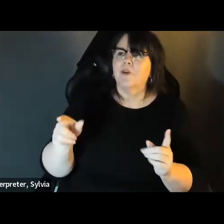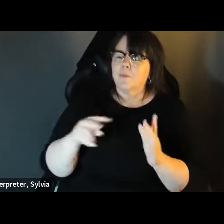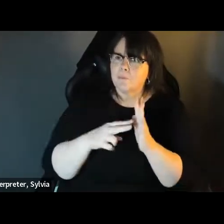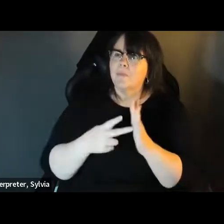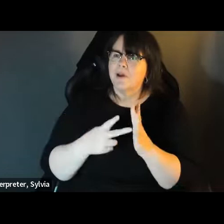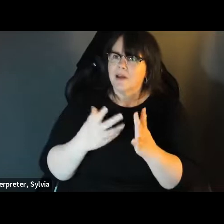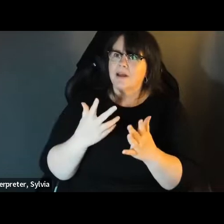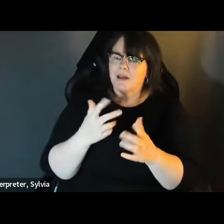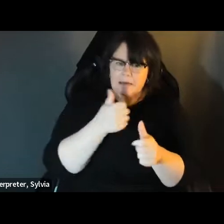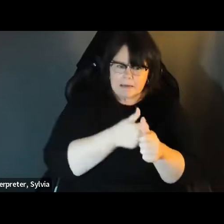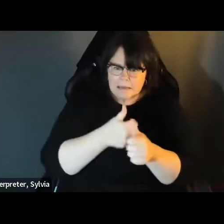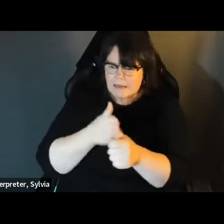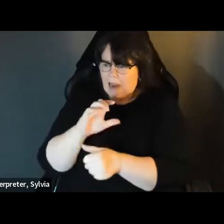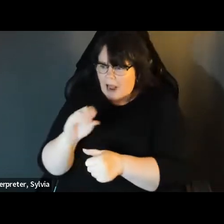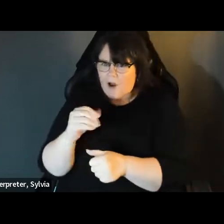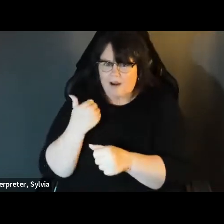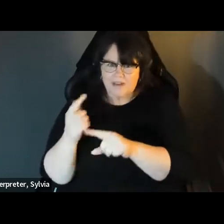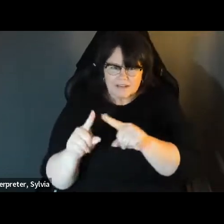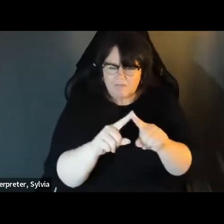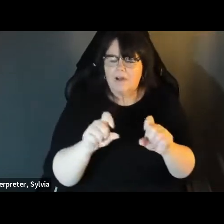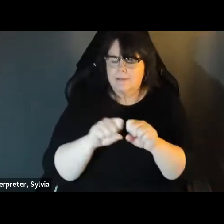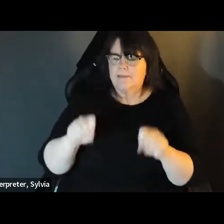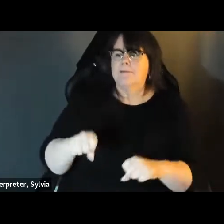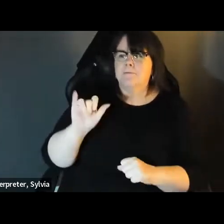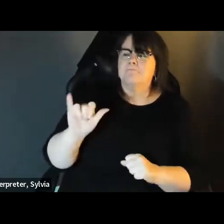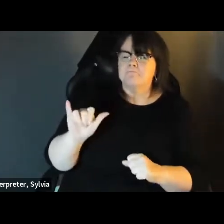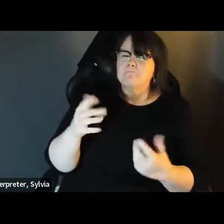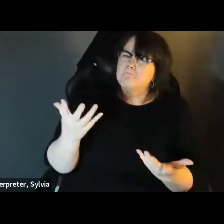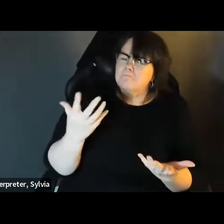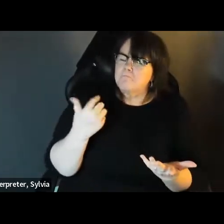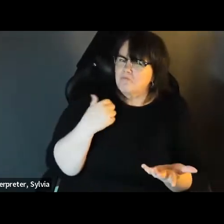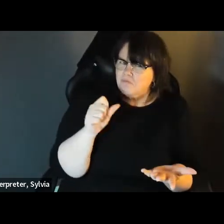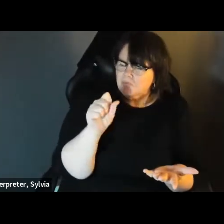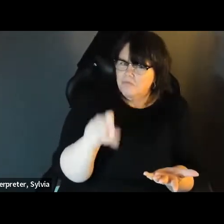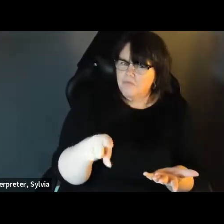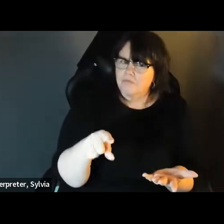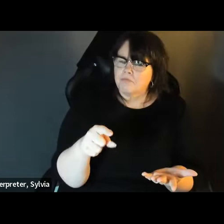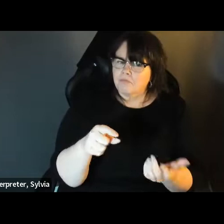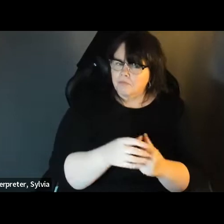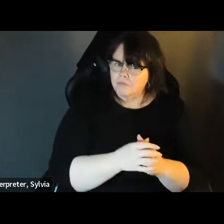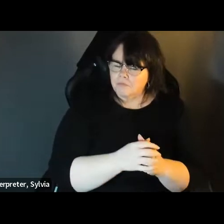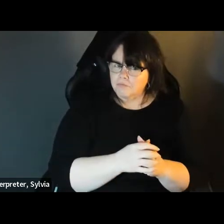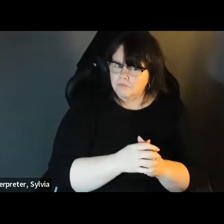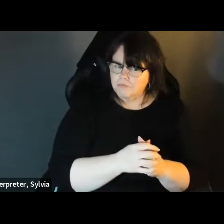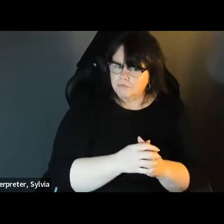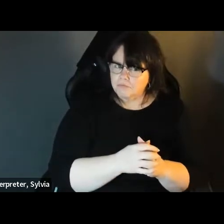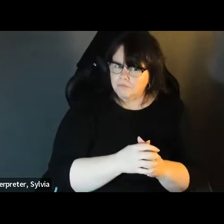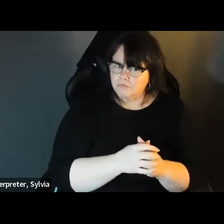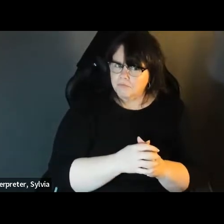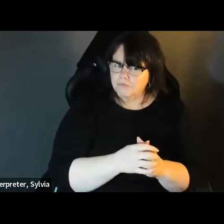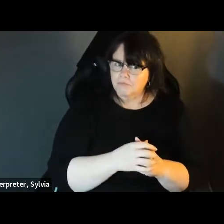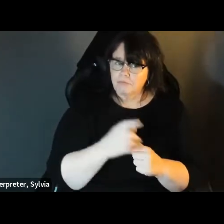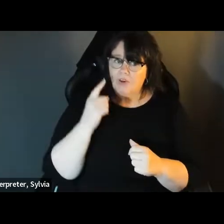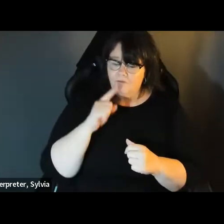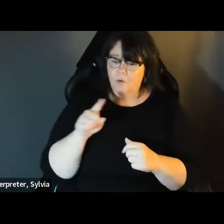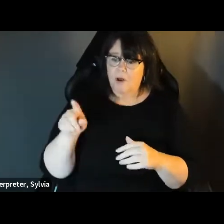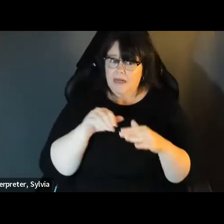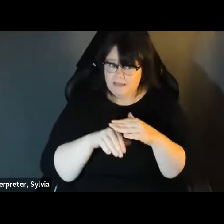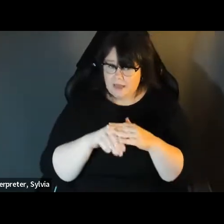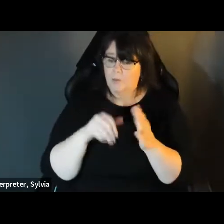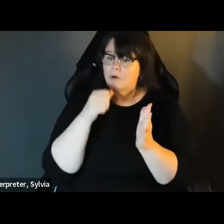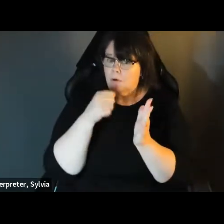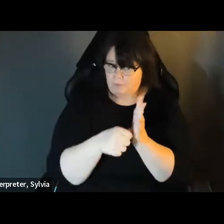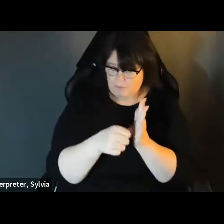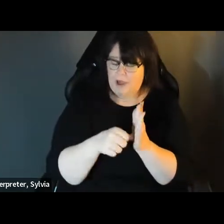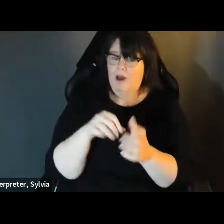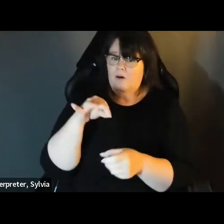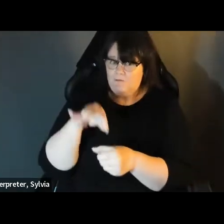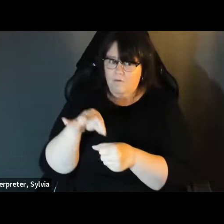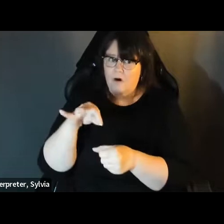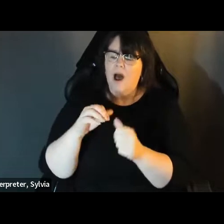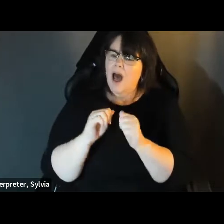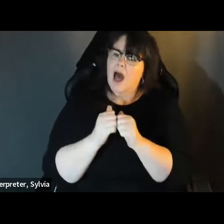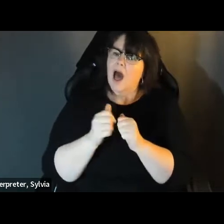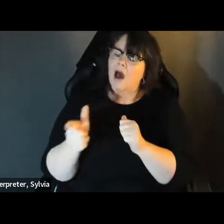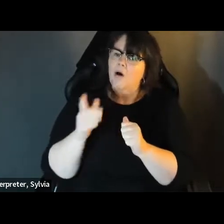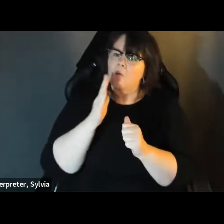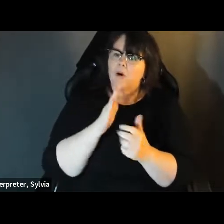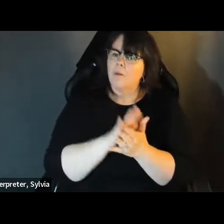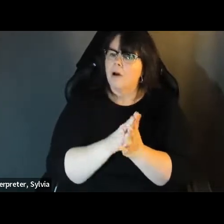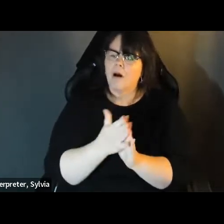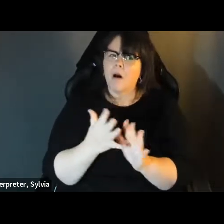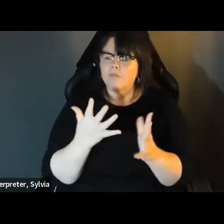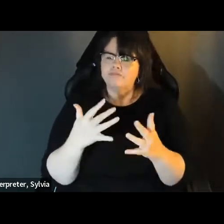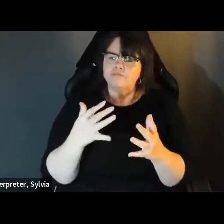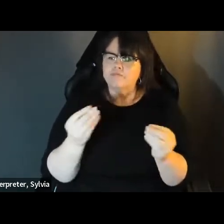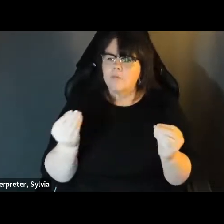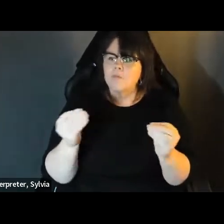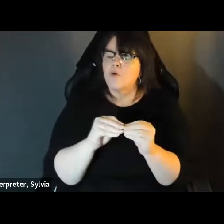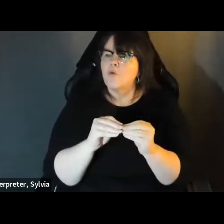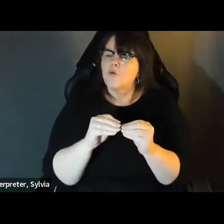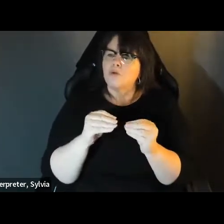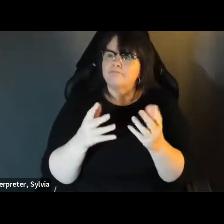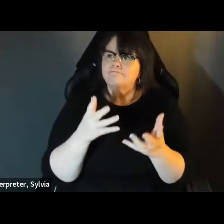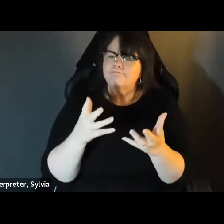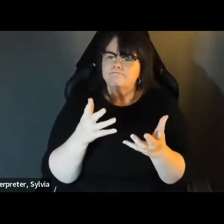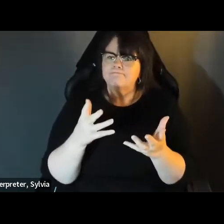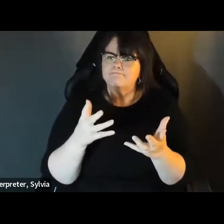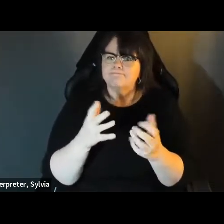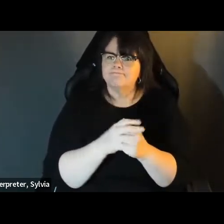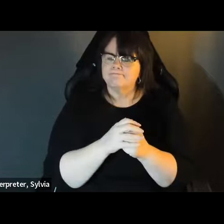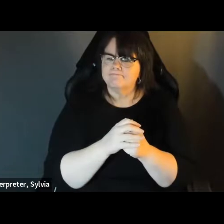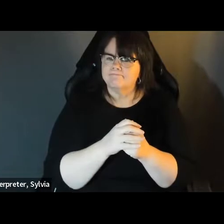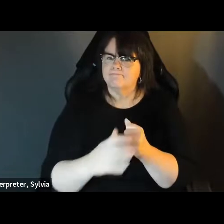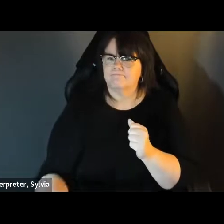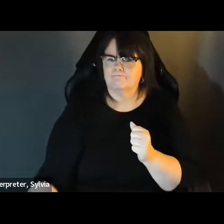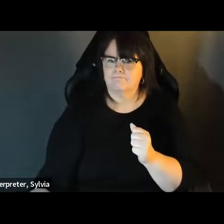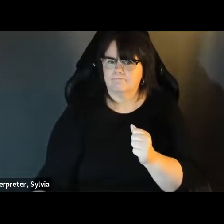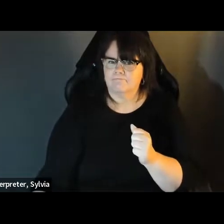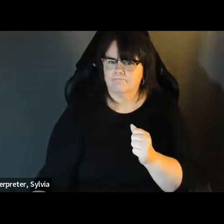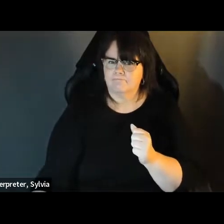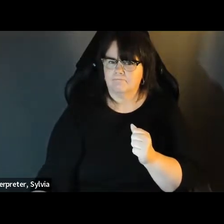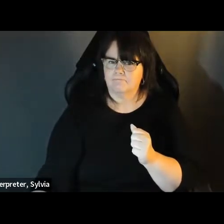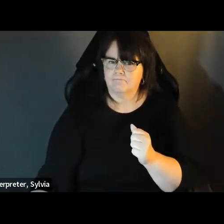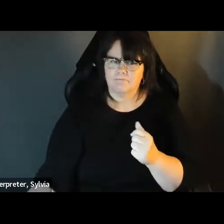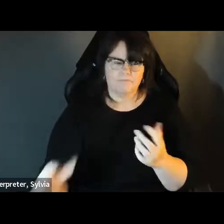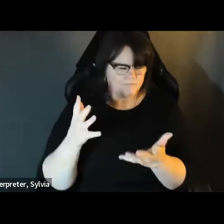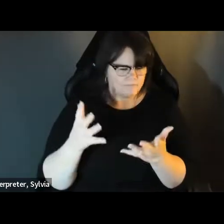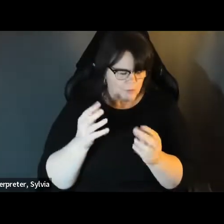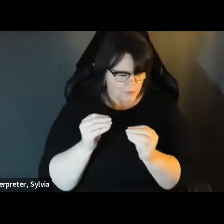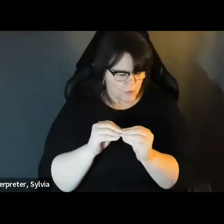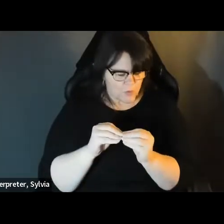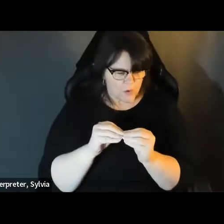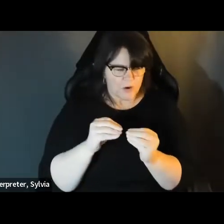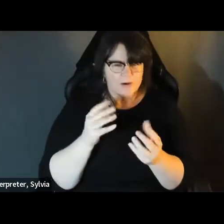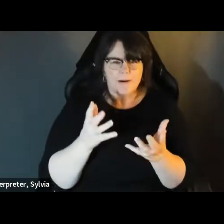So my my next question is everyone, How will universal design come into play when it comes to making accessible vote by mill? A more comprehensive, a more call comprehensive